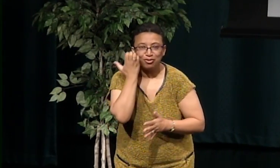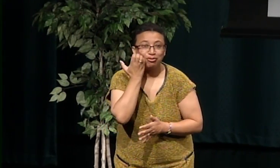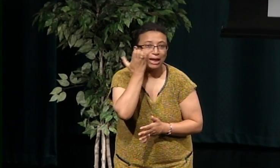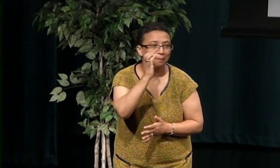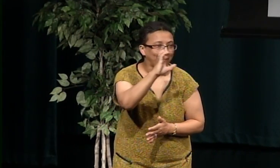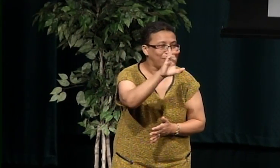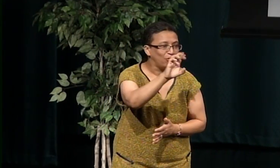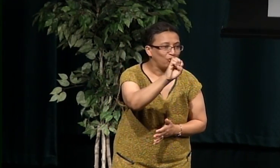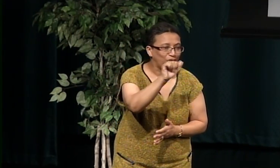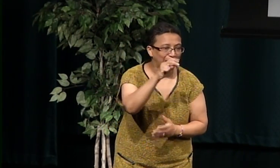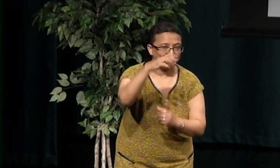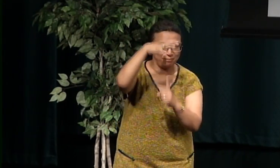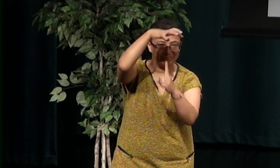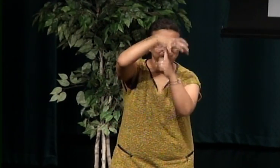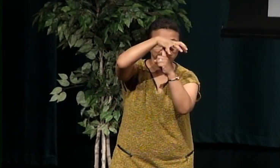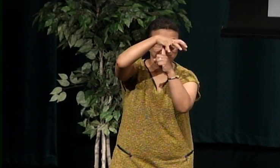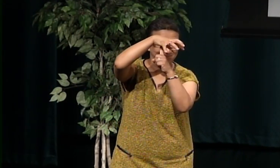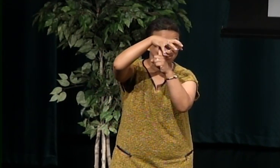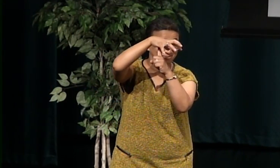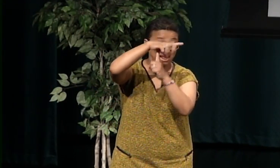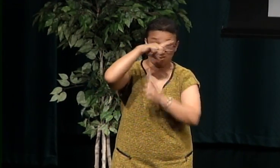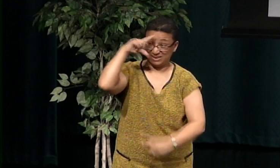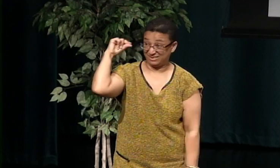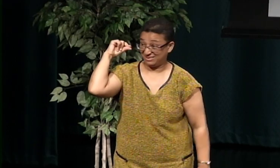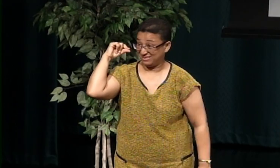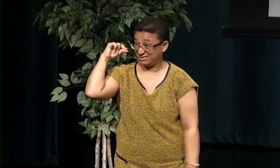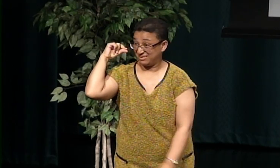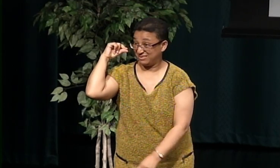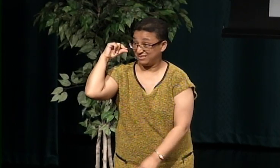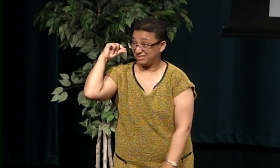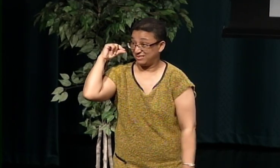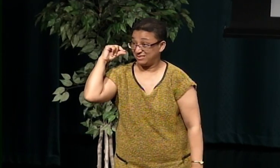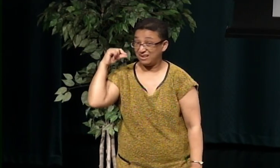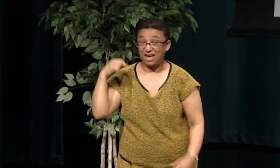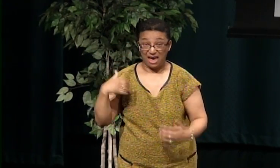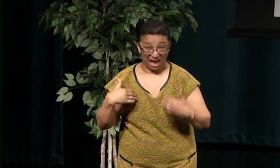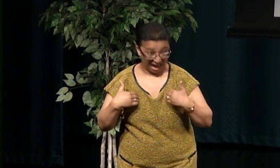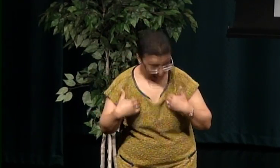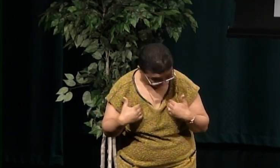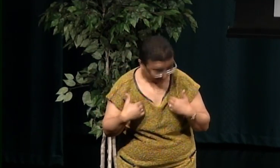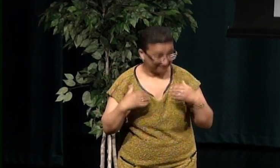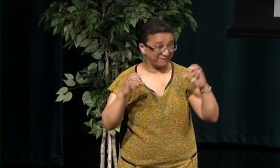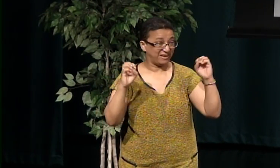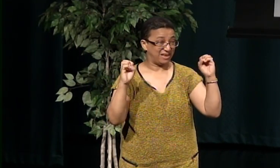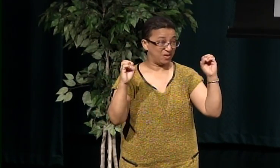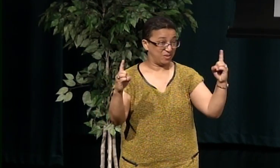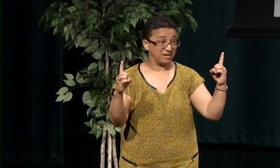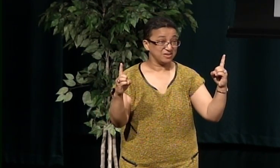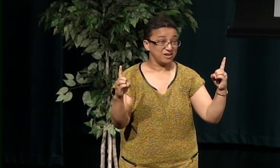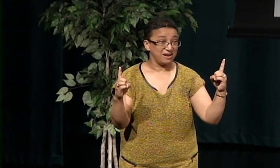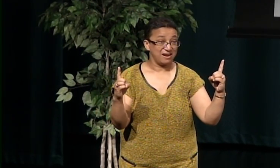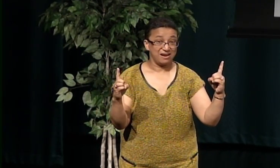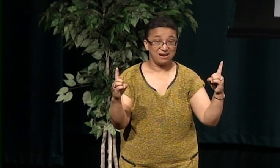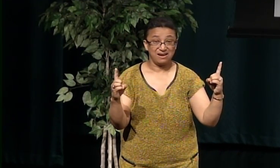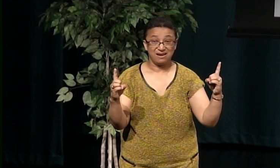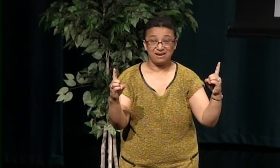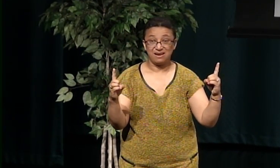that Gallaudet is the cream of the crop. I sign this a little bit weird. That's what they say, right? That's true.